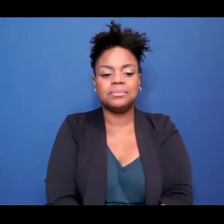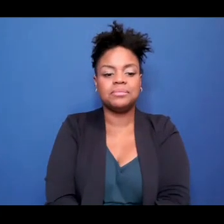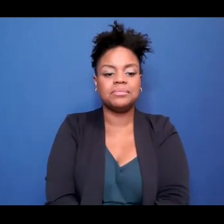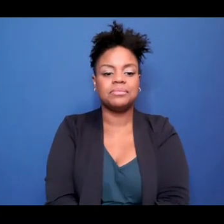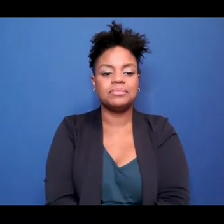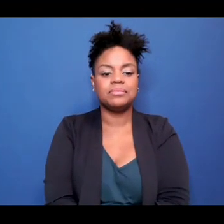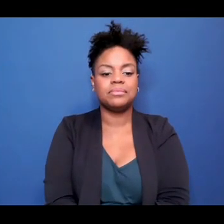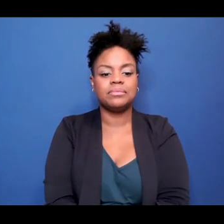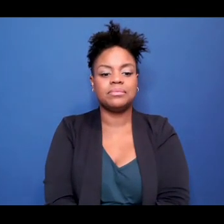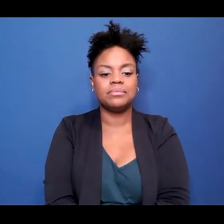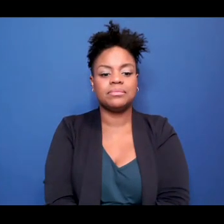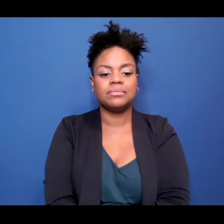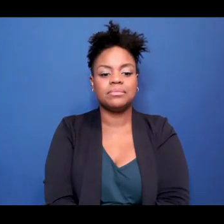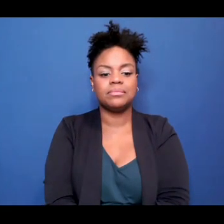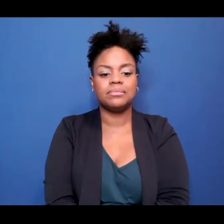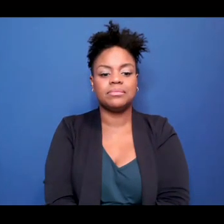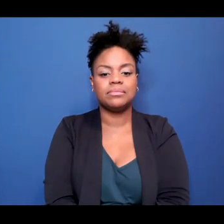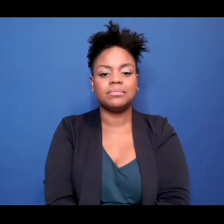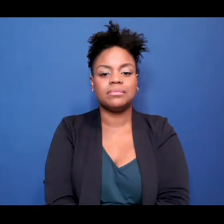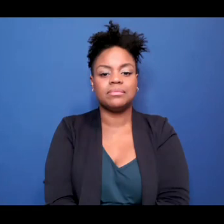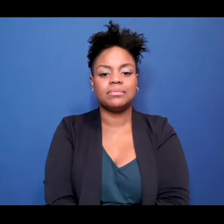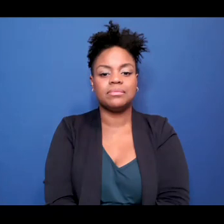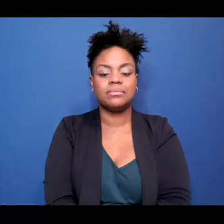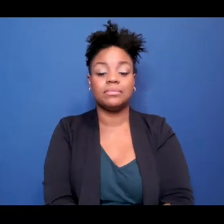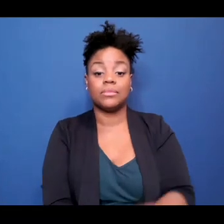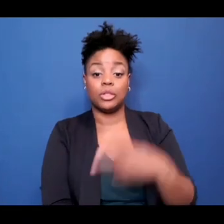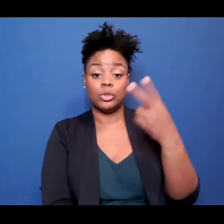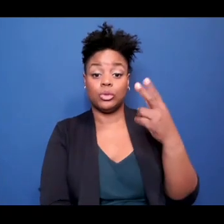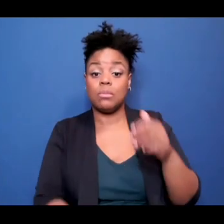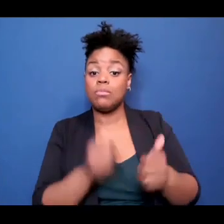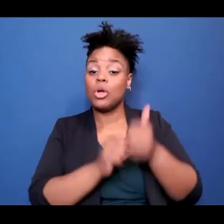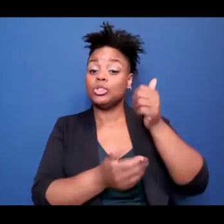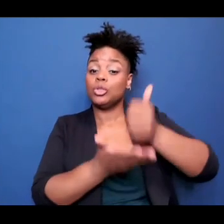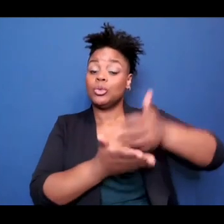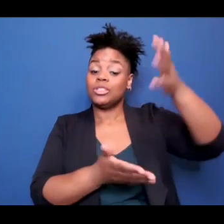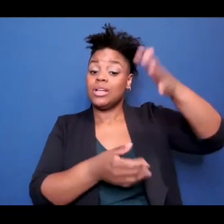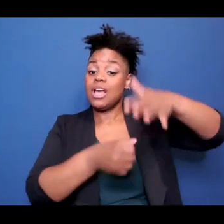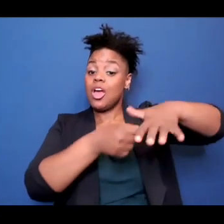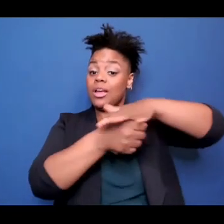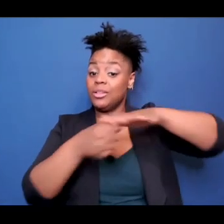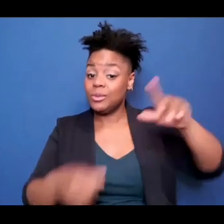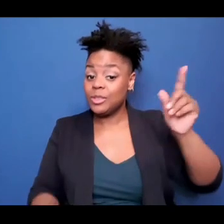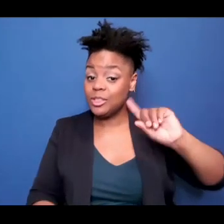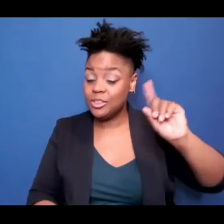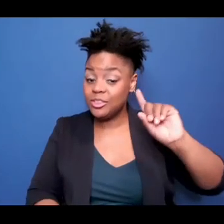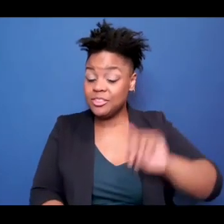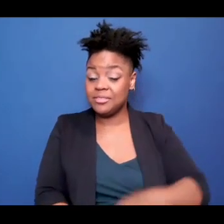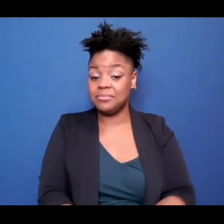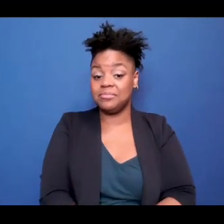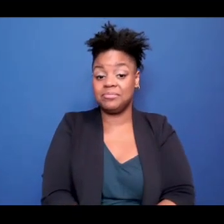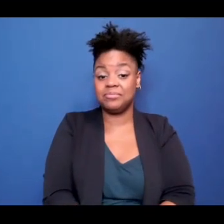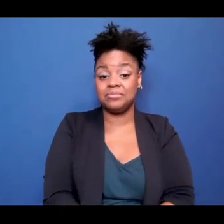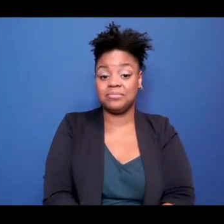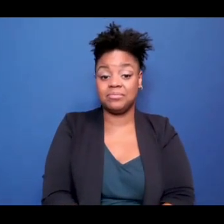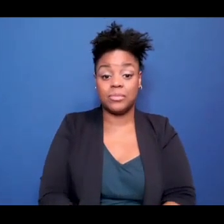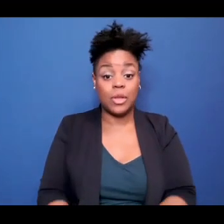PHOTOS FROM THE STREETSCAPES, AND IN THE TWO MOST AFFLUENT NEIGHBORHOODS, WHICH WERE ALSO